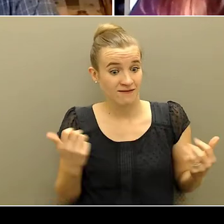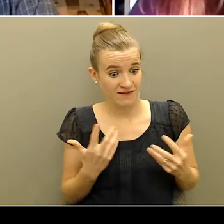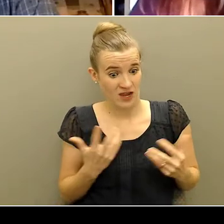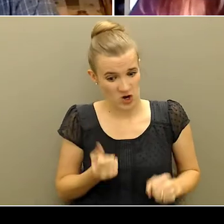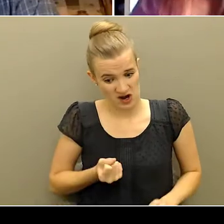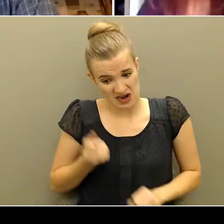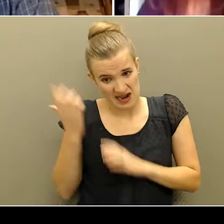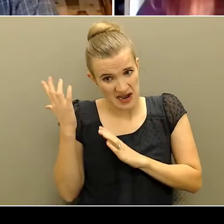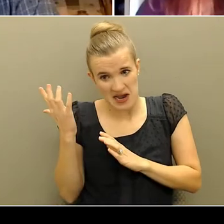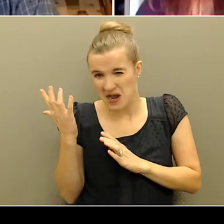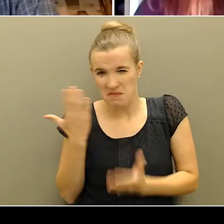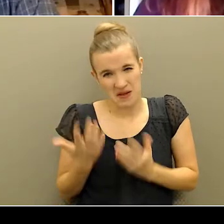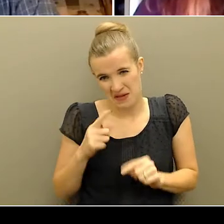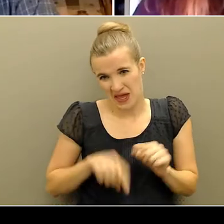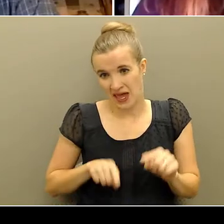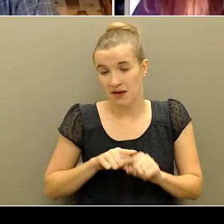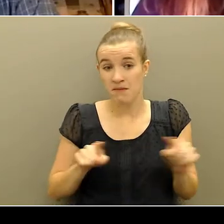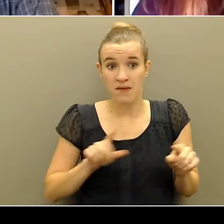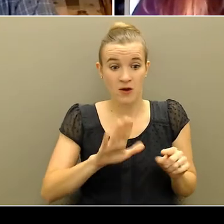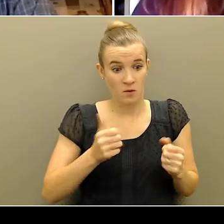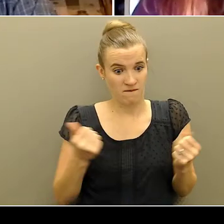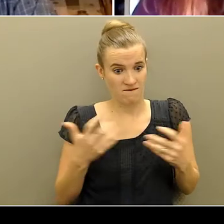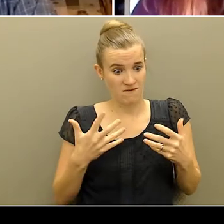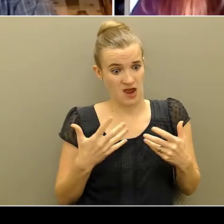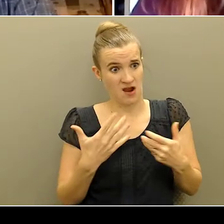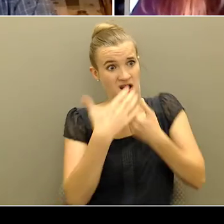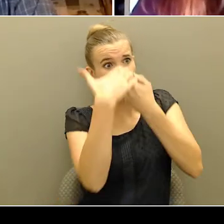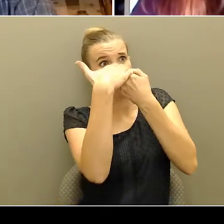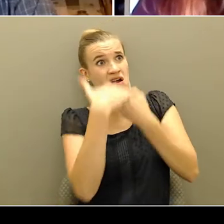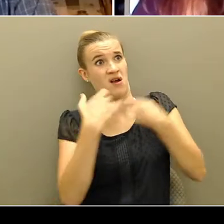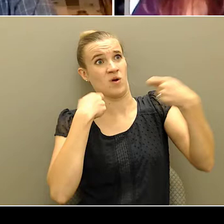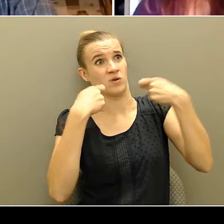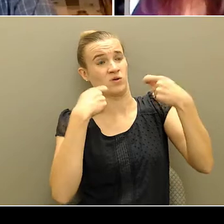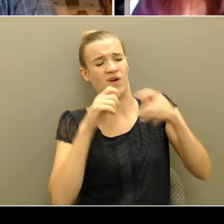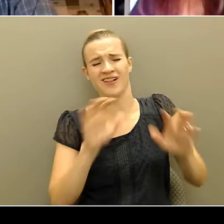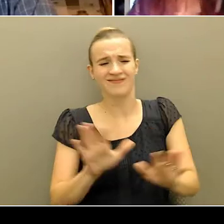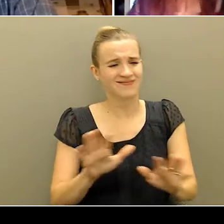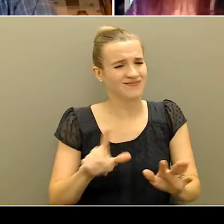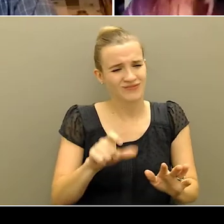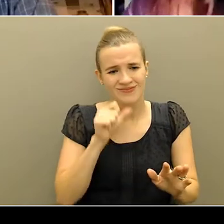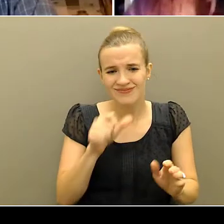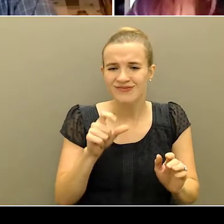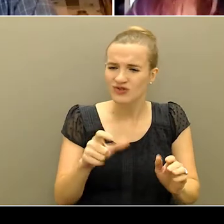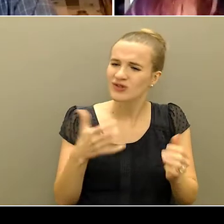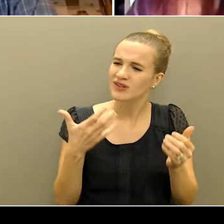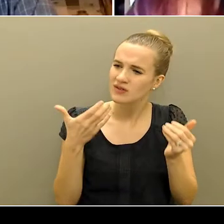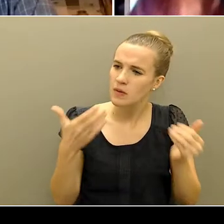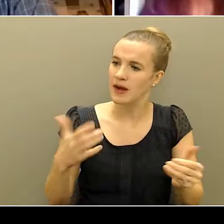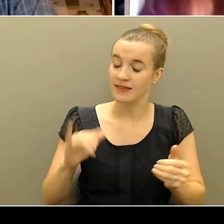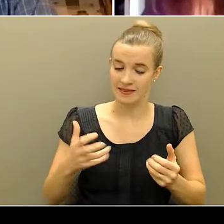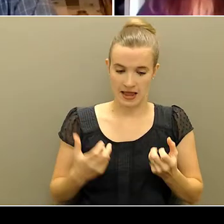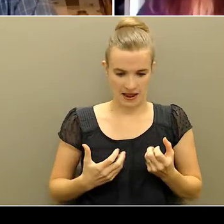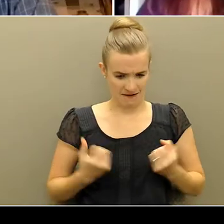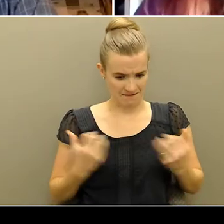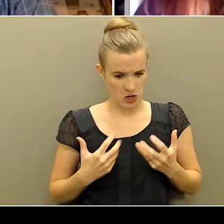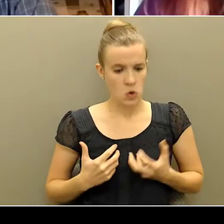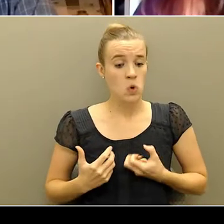what you want to do and become, you know. Because it could be a completely irrational fear that's stopping you from doing something that you know, might be